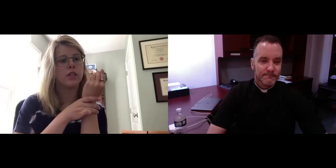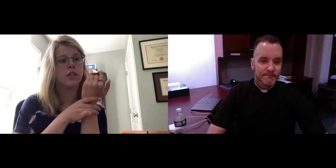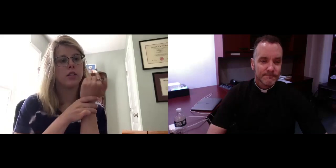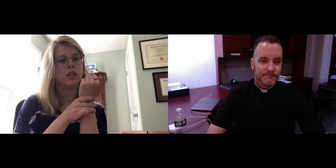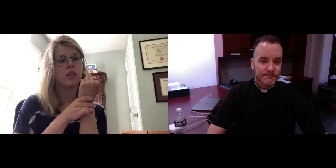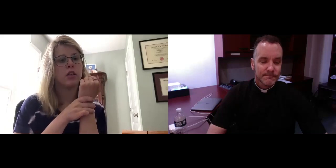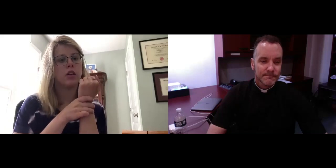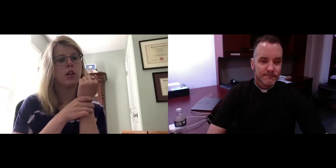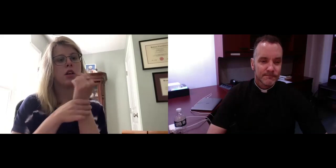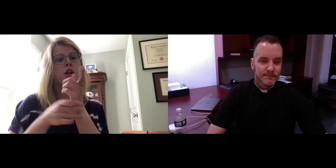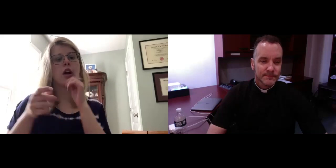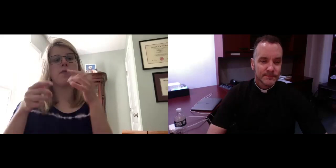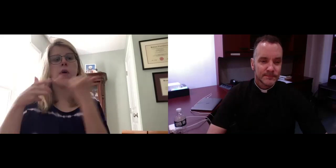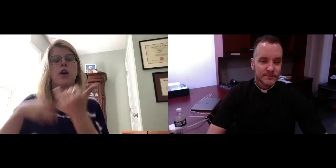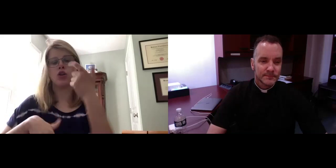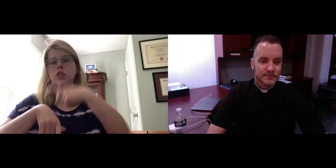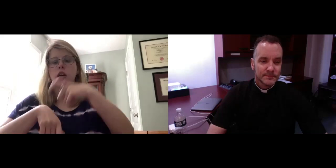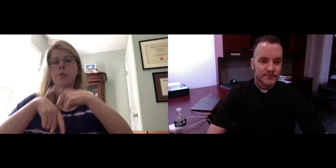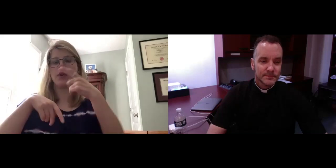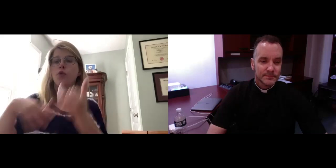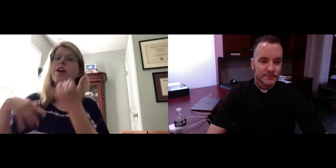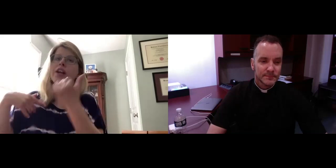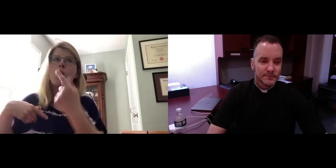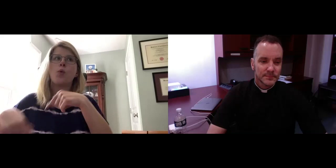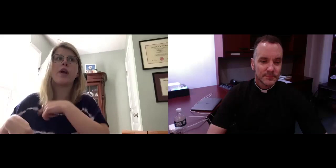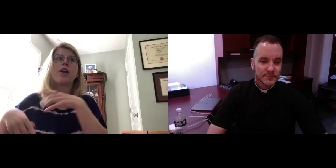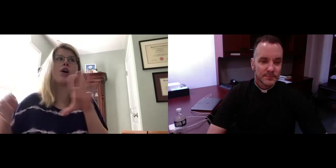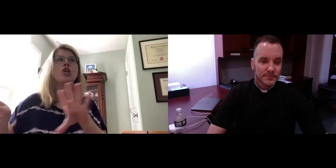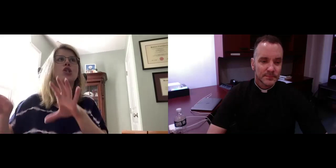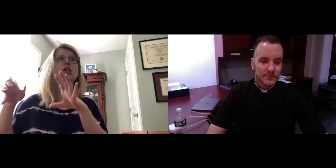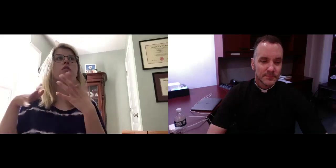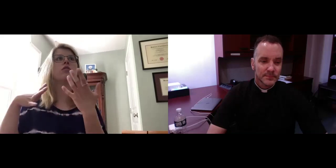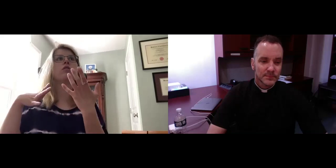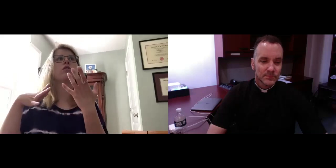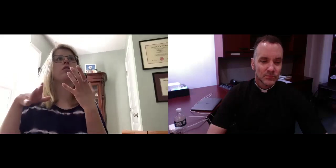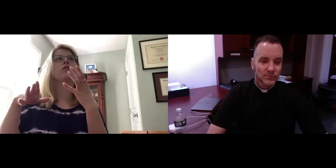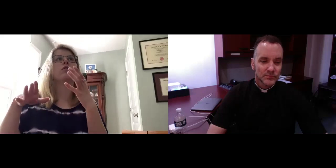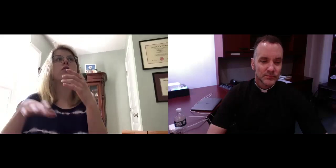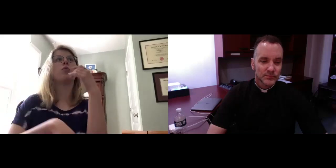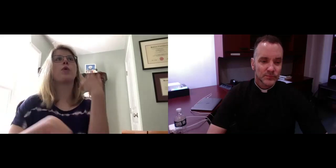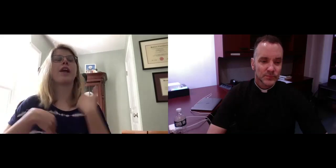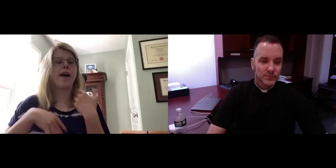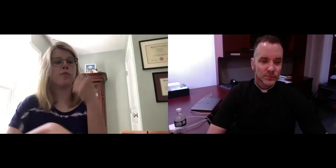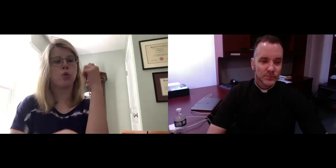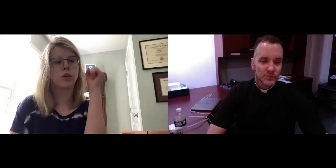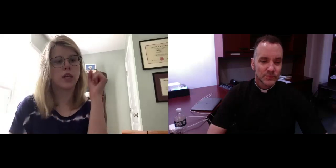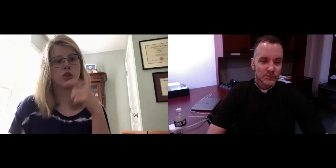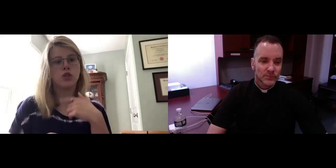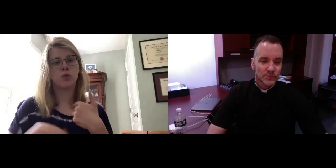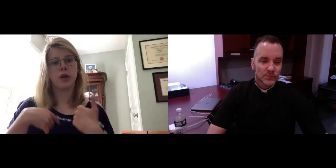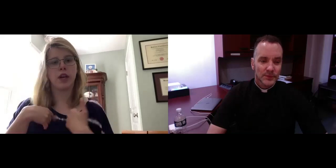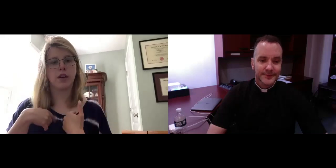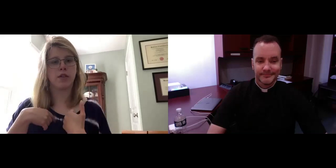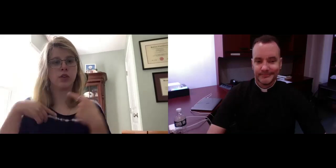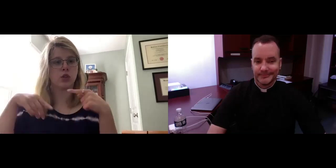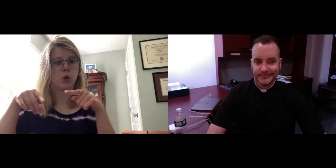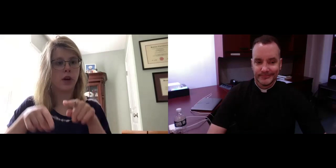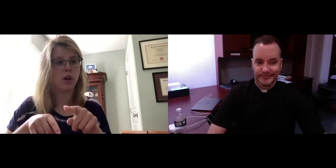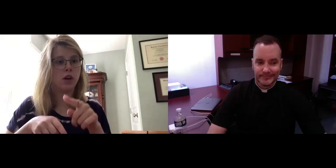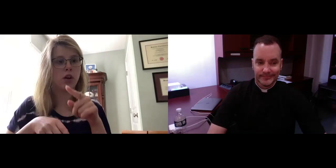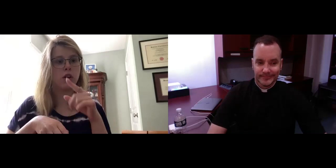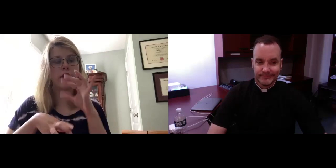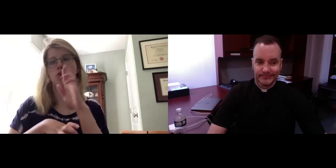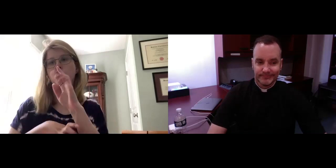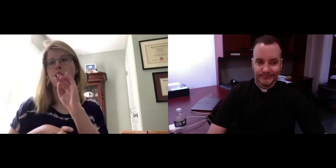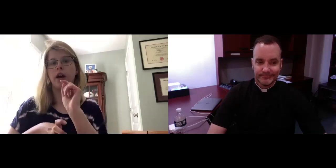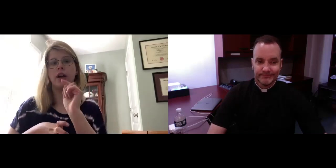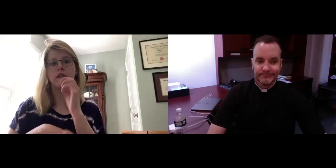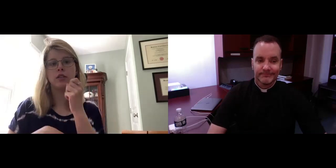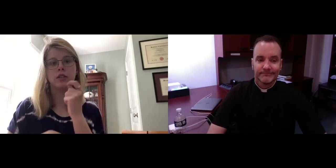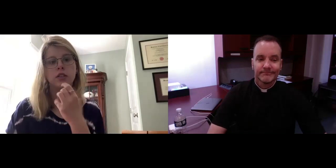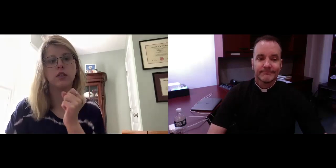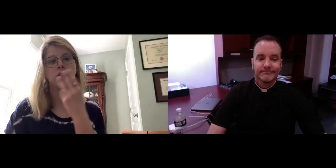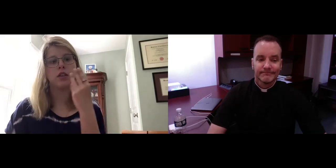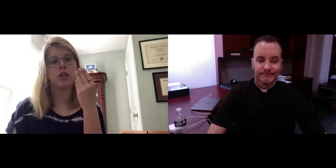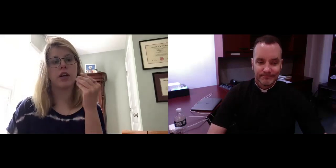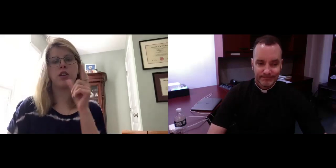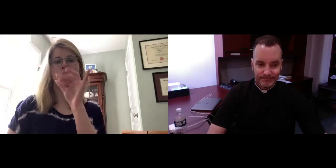glory about. In modern times now, we have these protests going on and